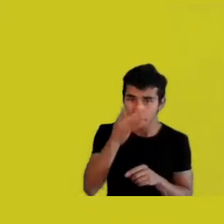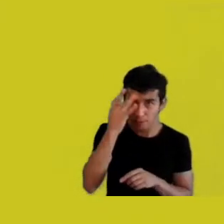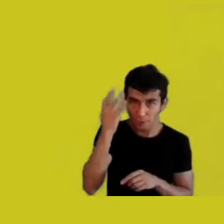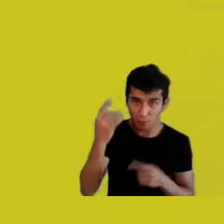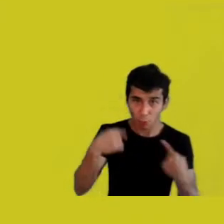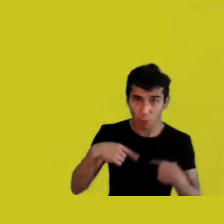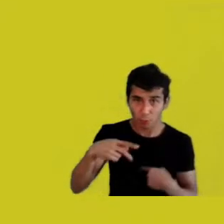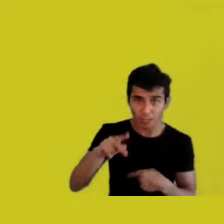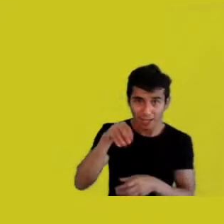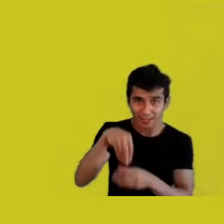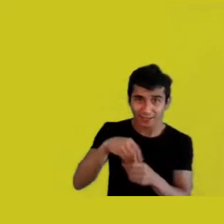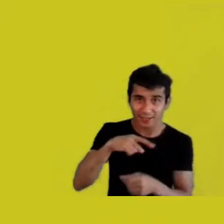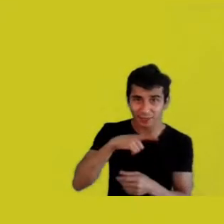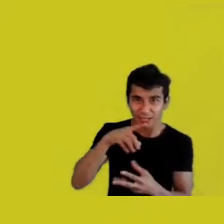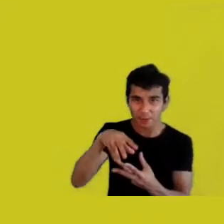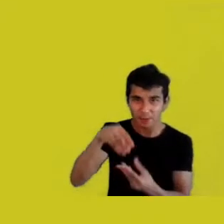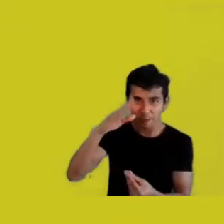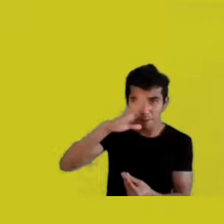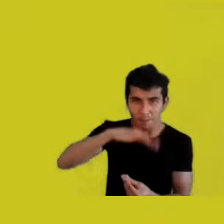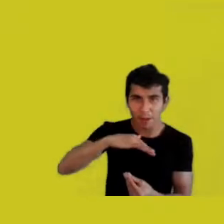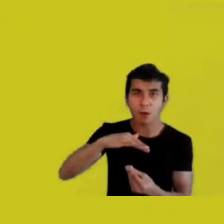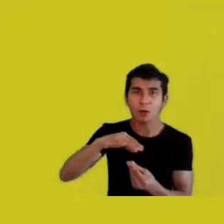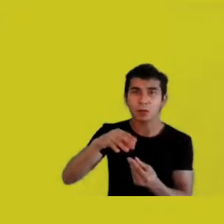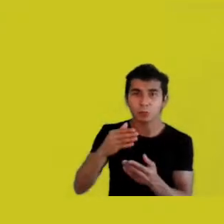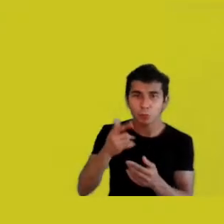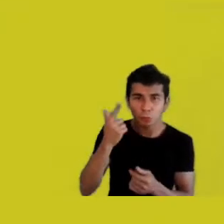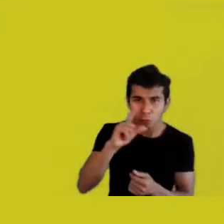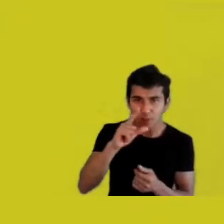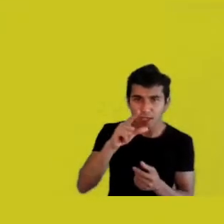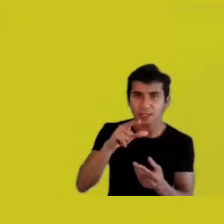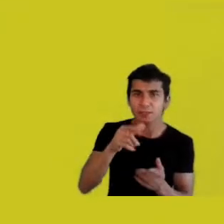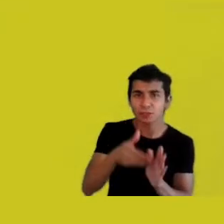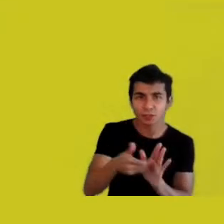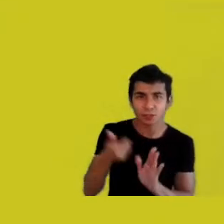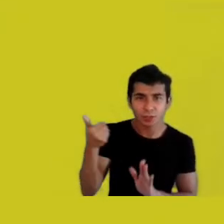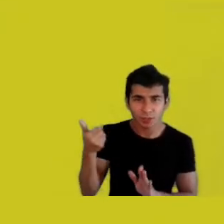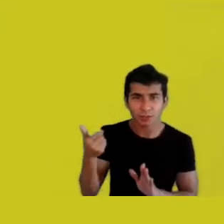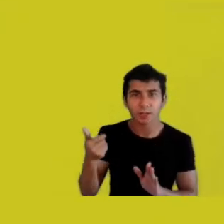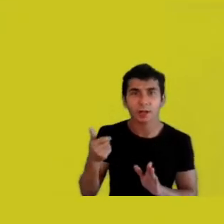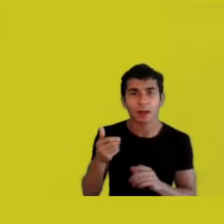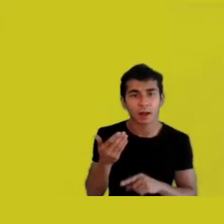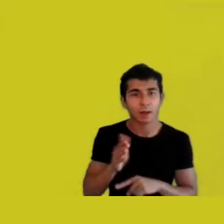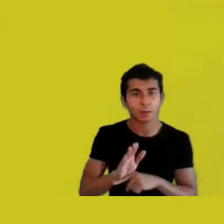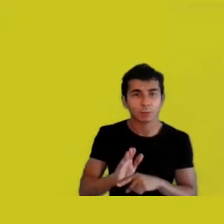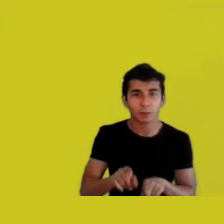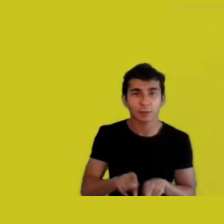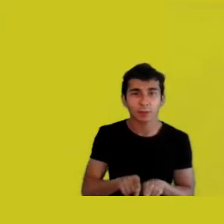attracting animals to the village so they can be hunted,